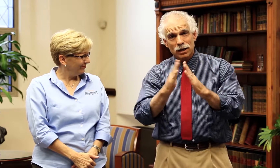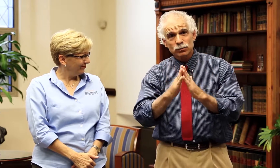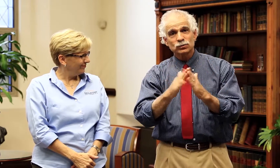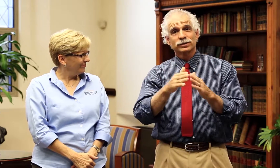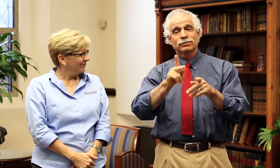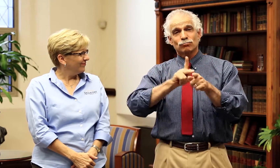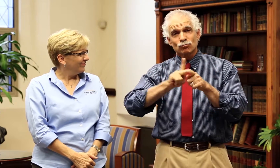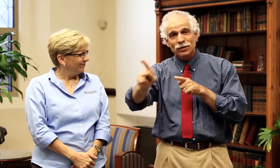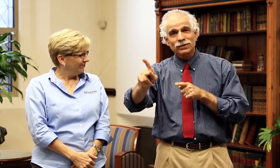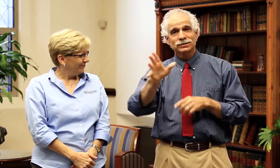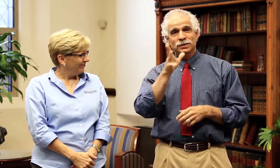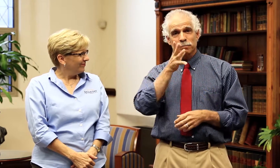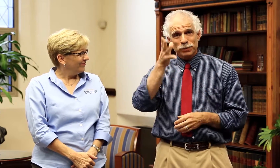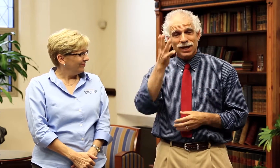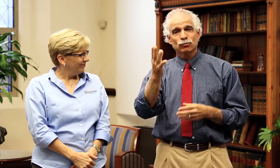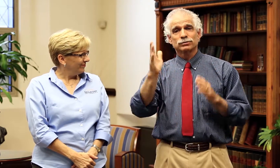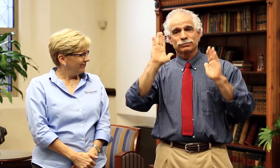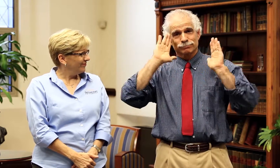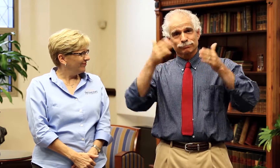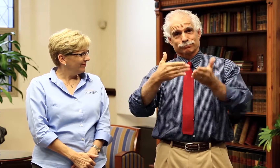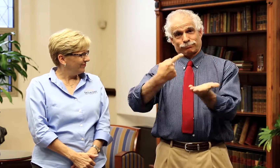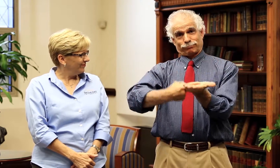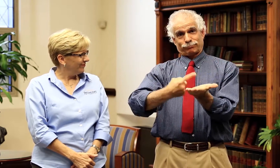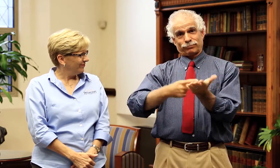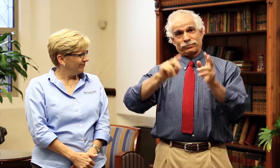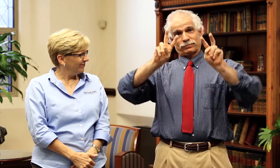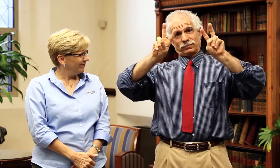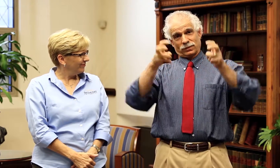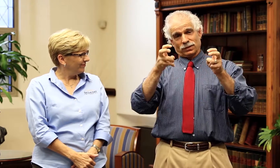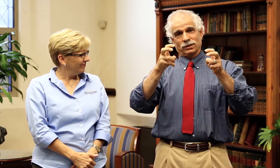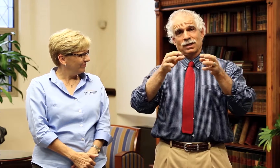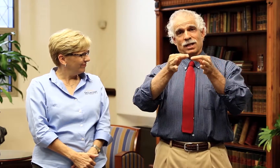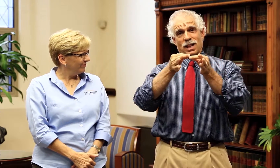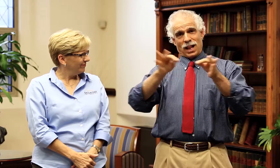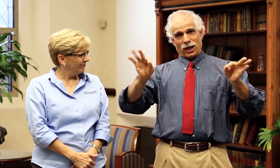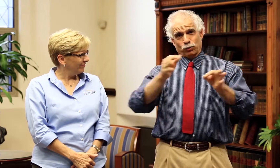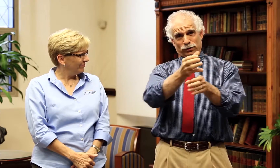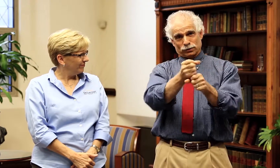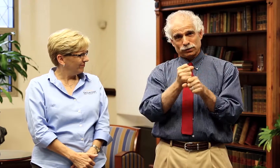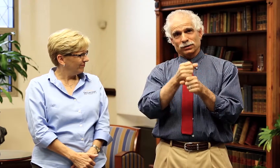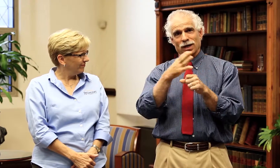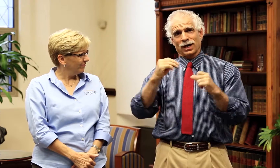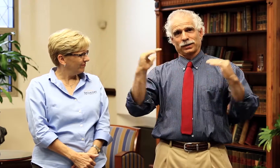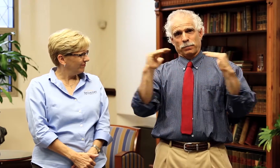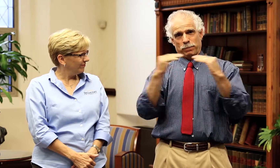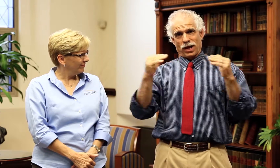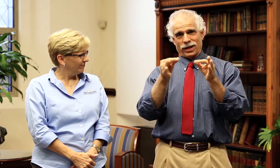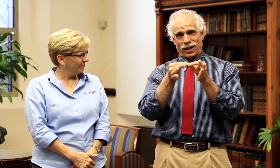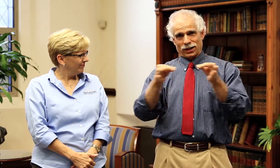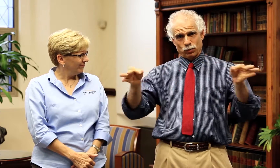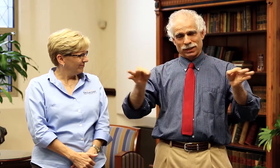professionals, and parents in this online discussion on language acquisition and bilingualism.